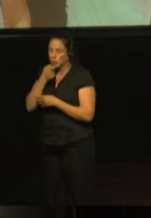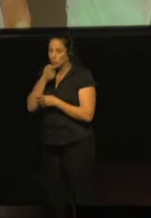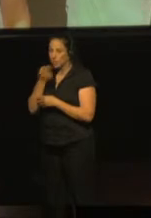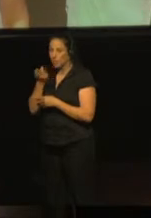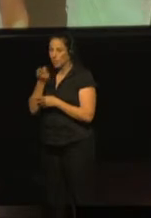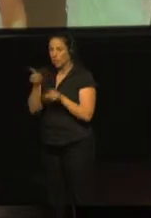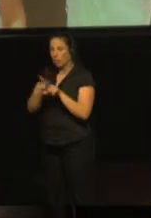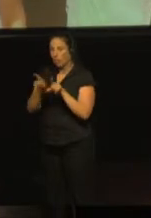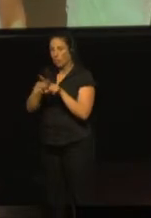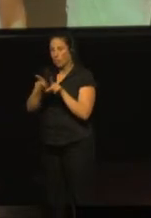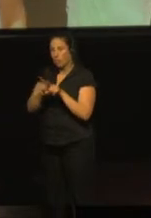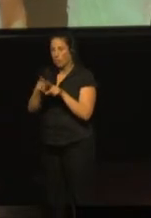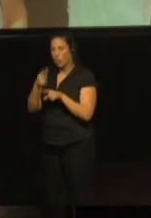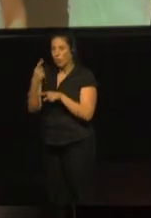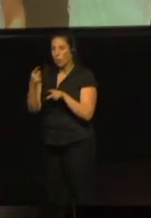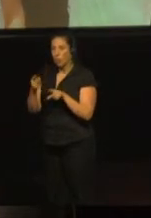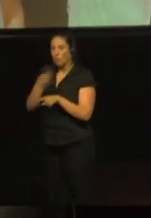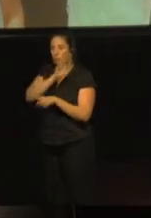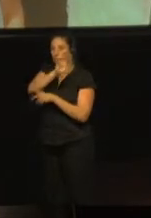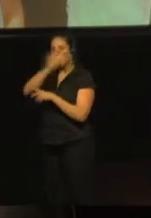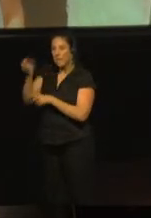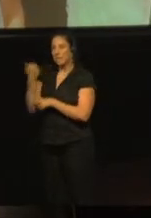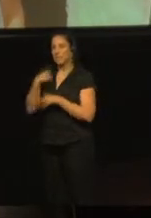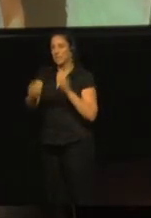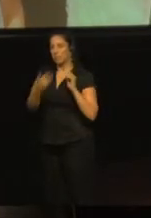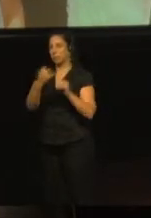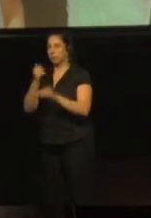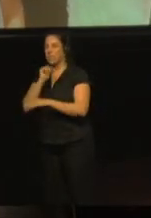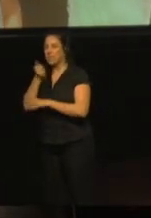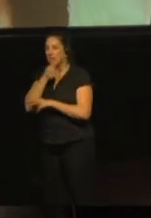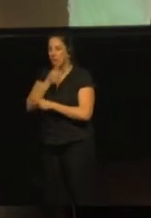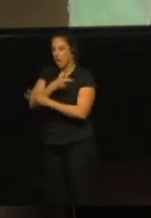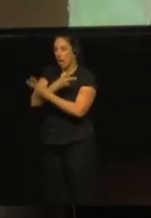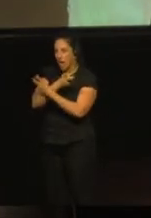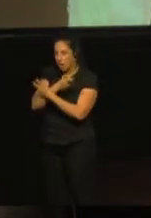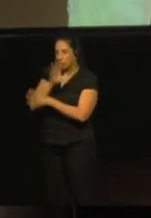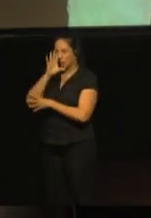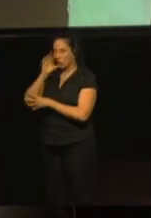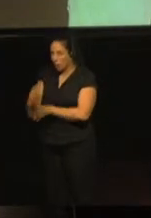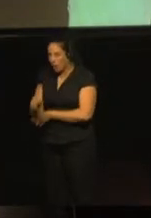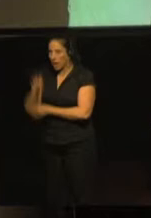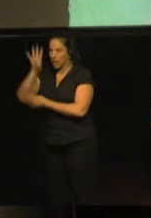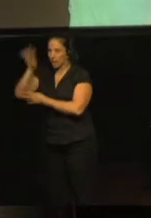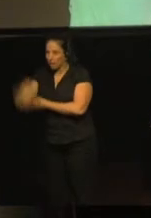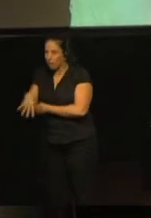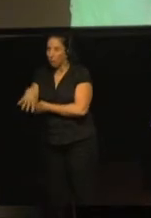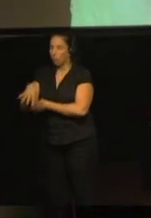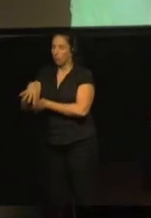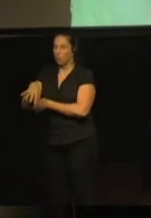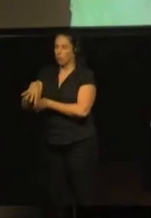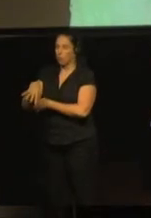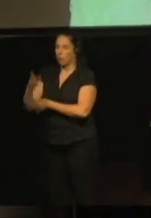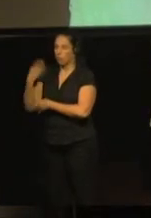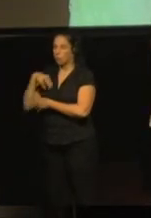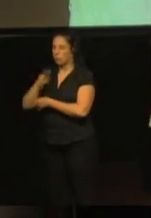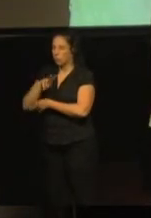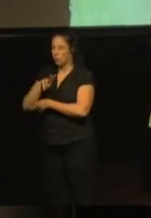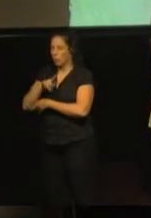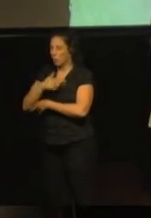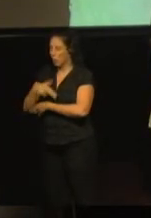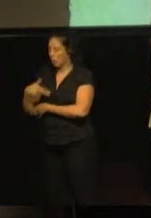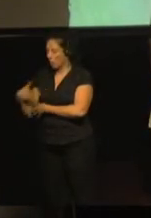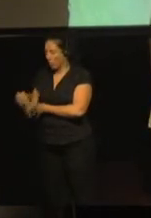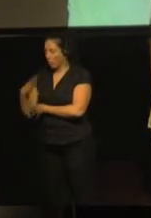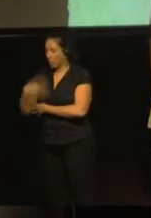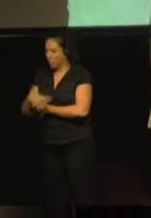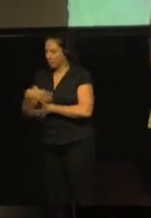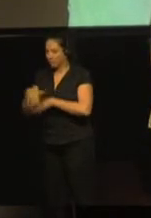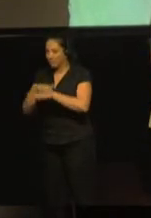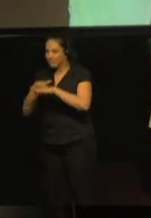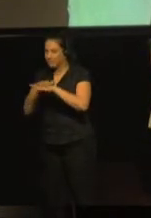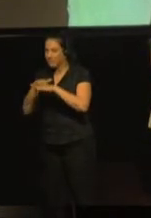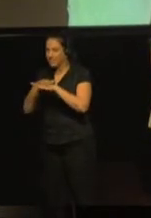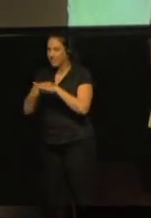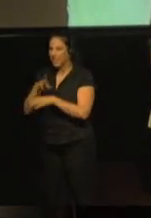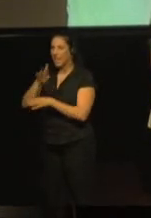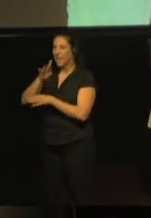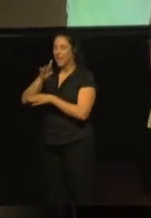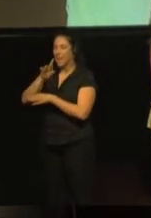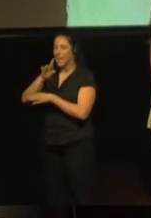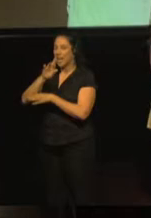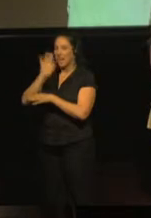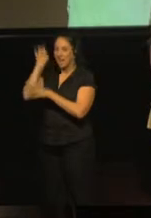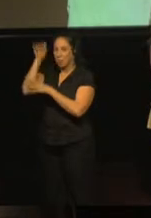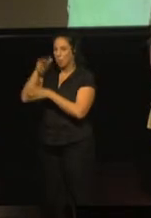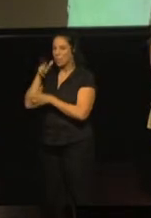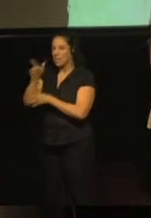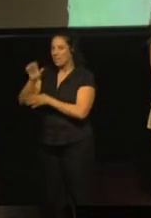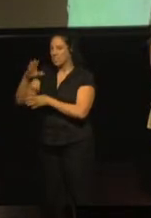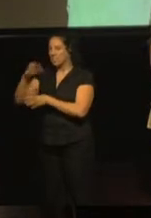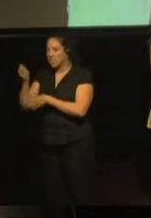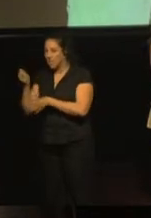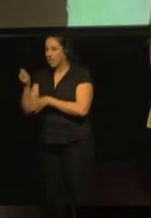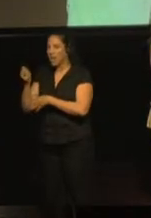That was Austria, Bularia, Catalonia, Croatia, Czech Republic, Denmark, Estonia,